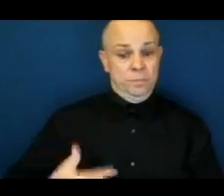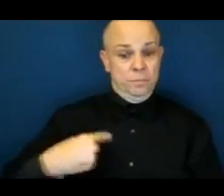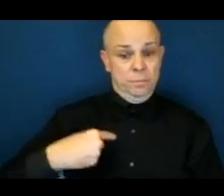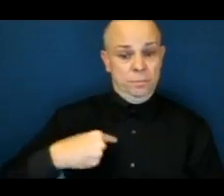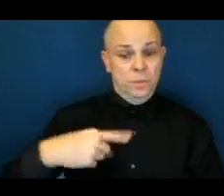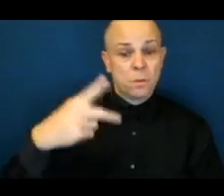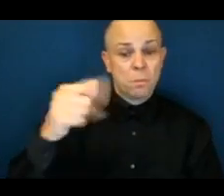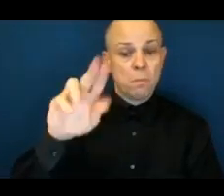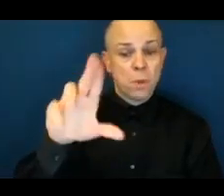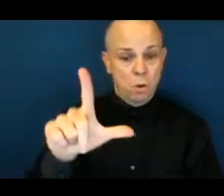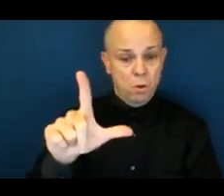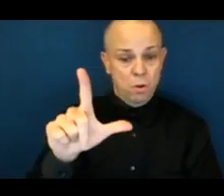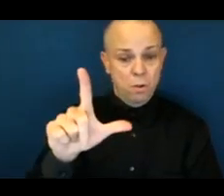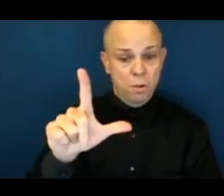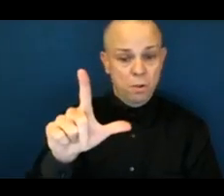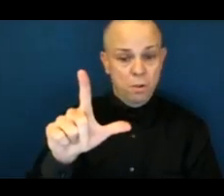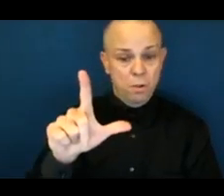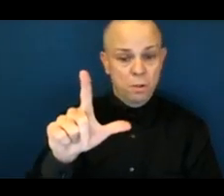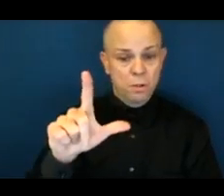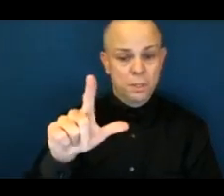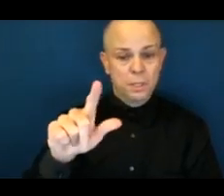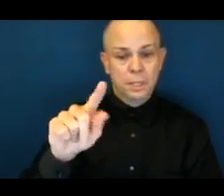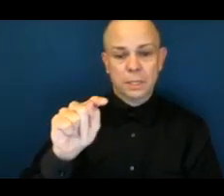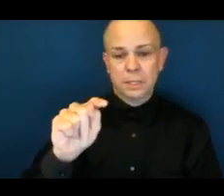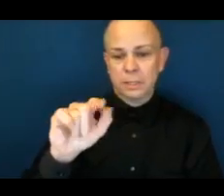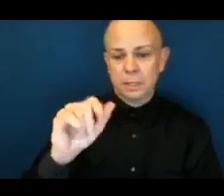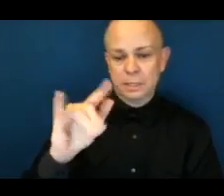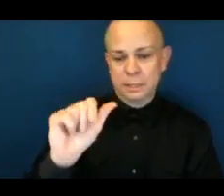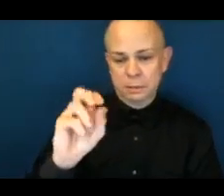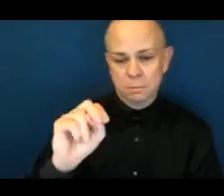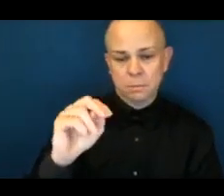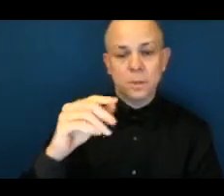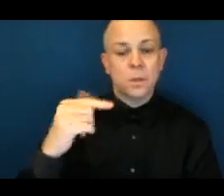one of your three agency administrators you know i wanted to come before you